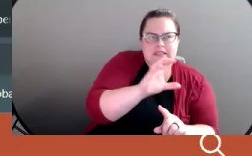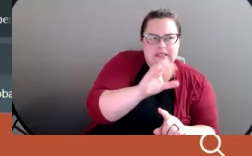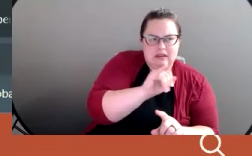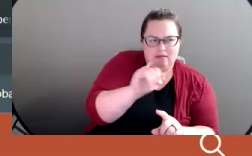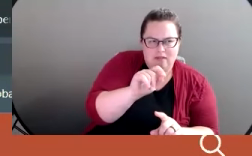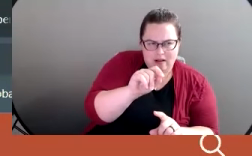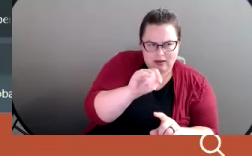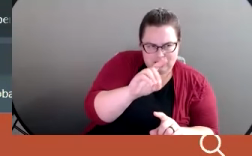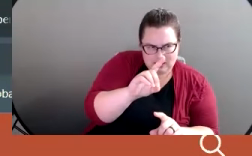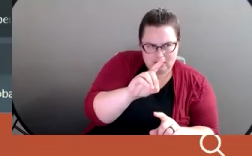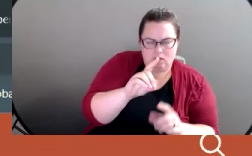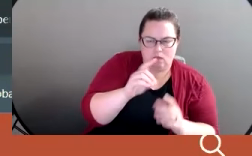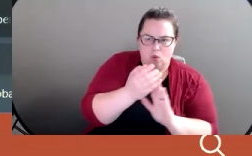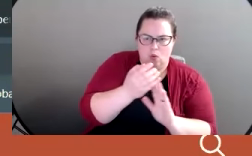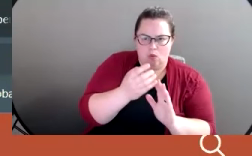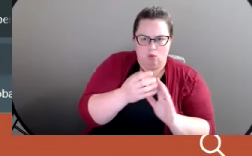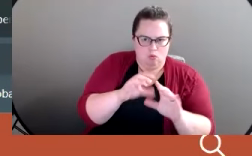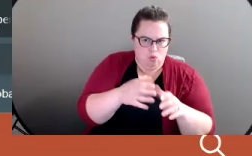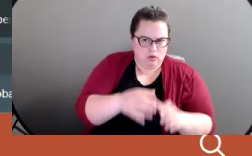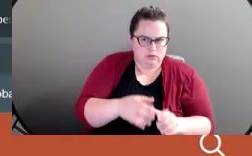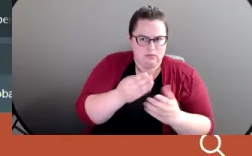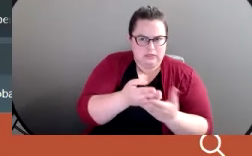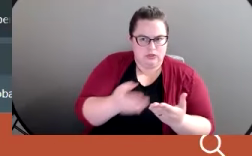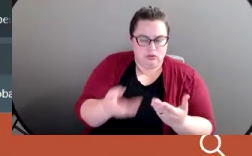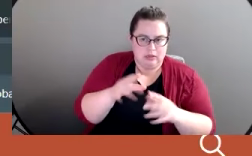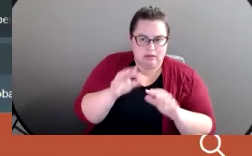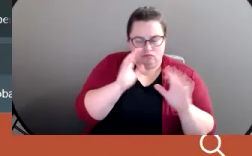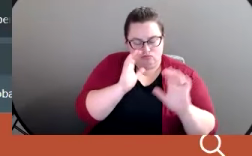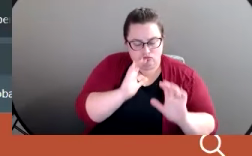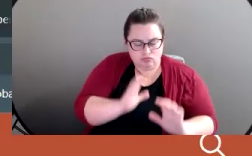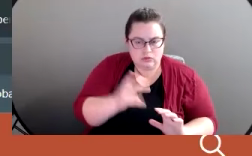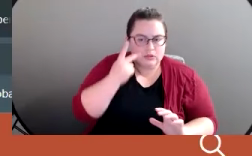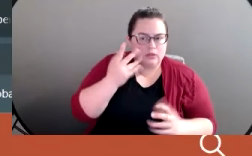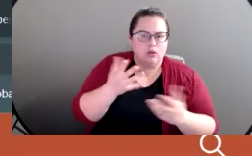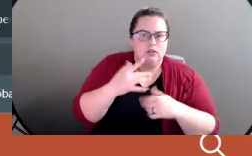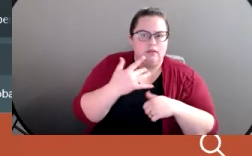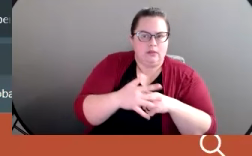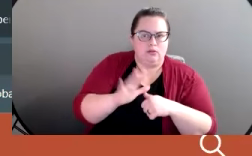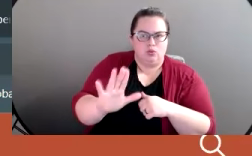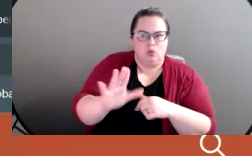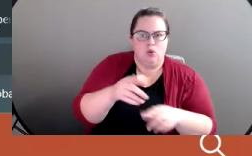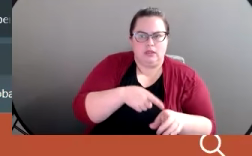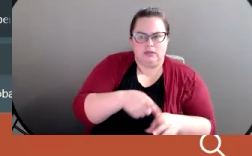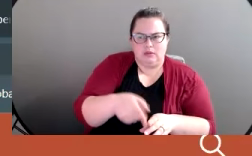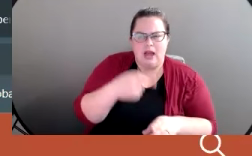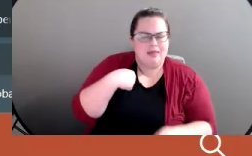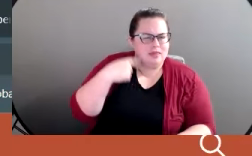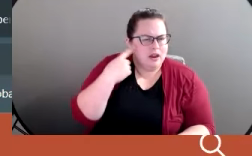and kind of browse to see what's available in your discipline. I think I saw someone from Art in here.